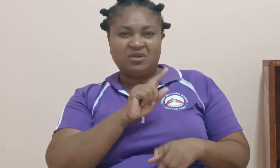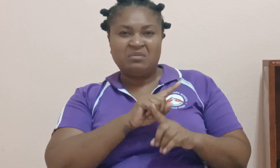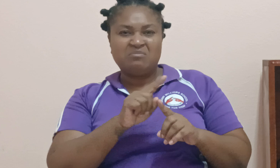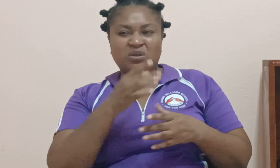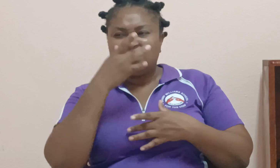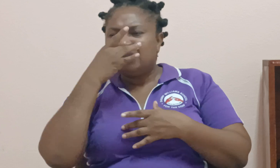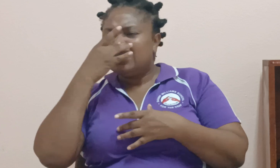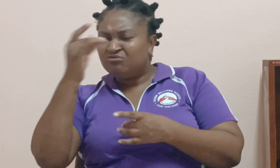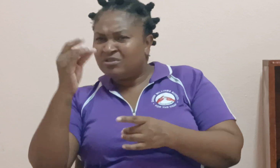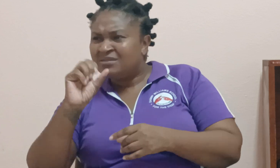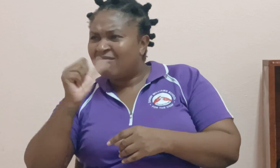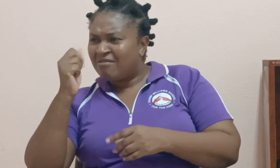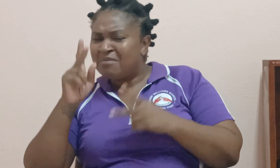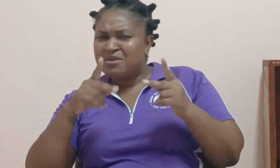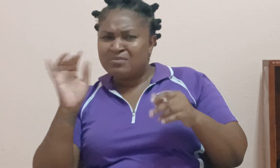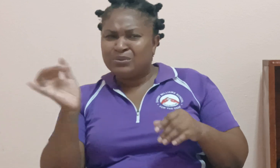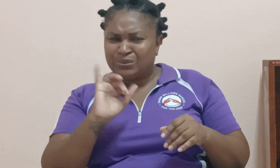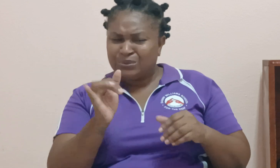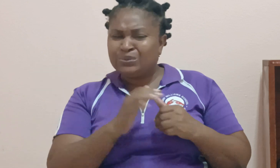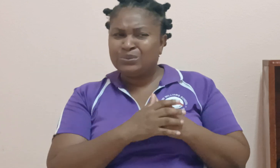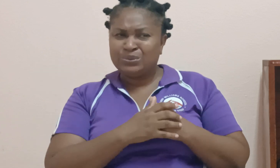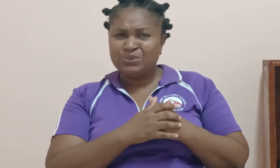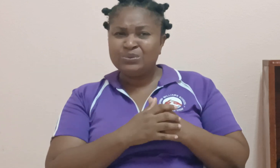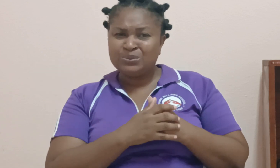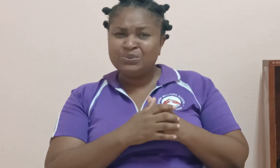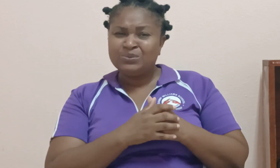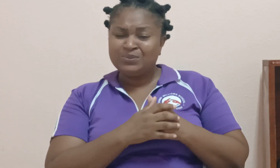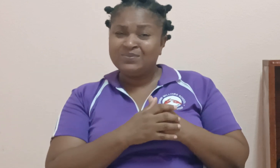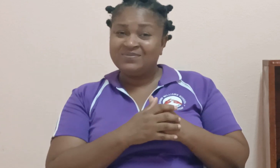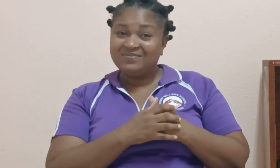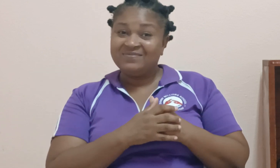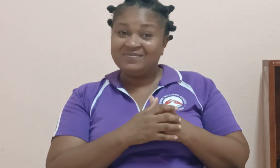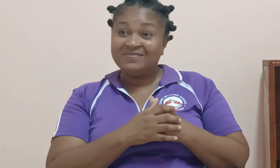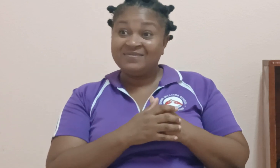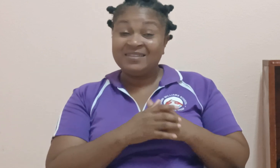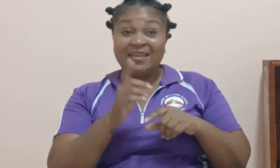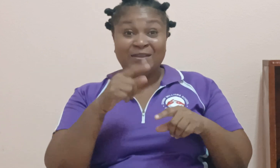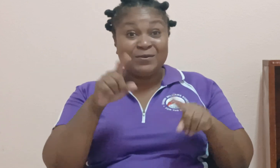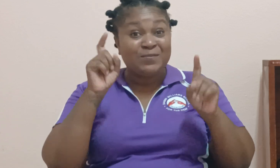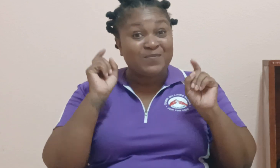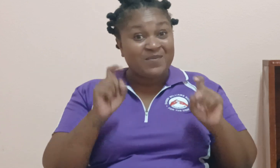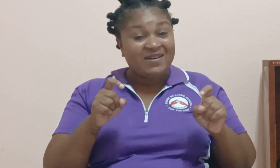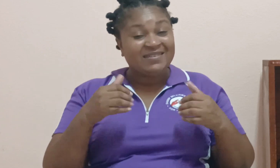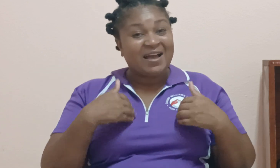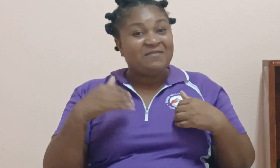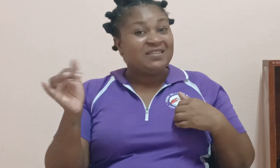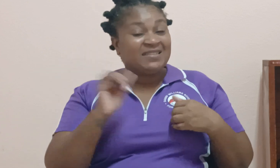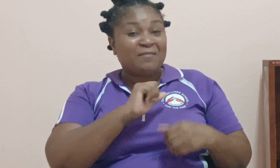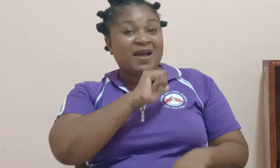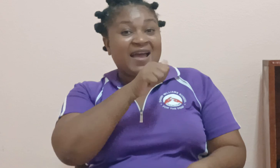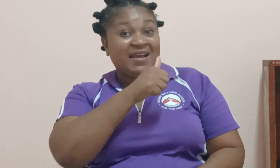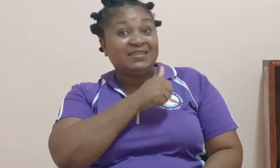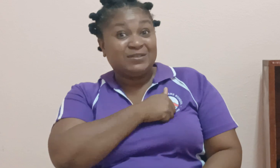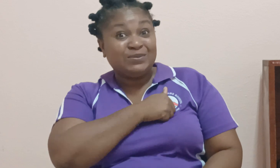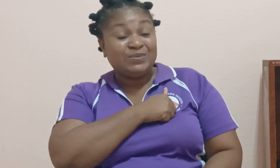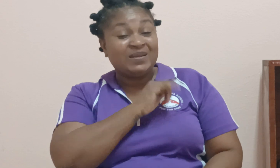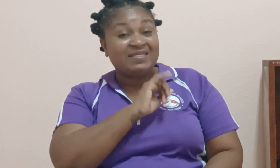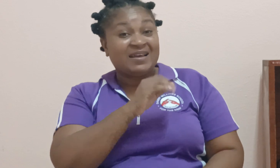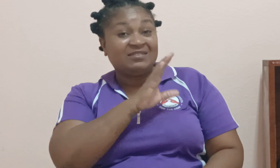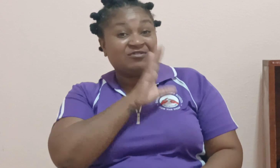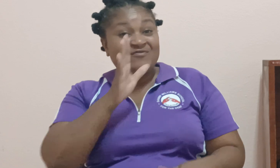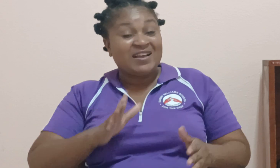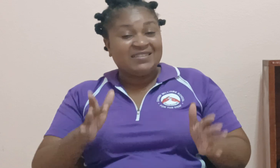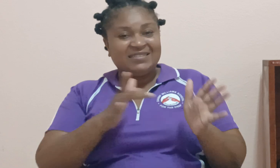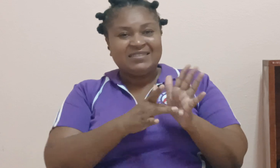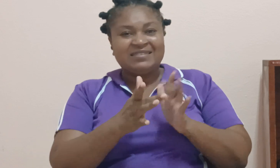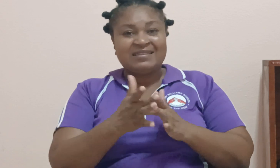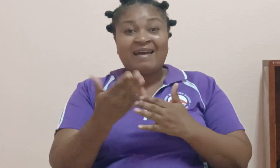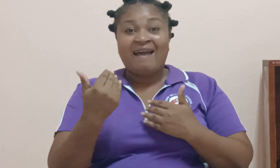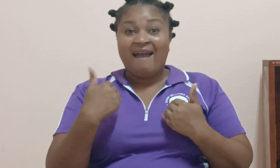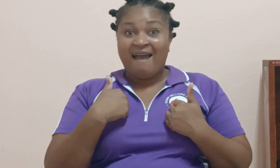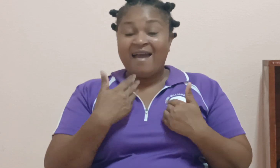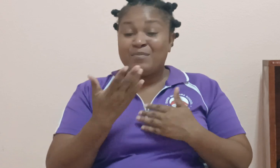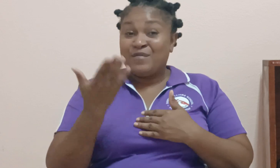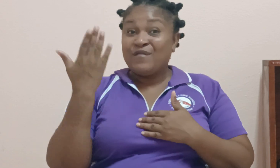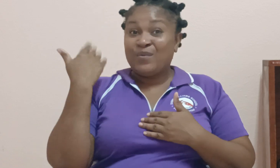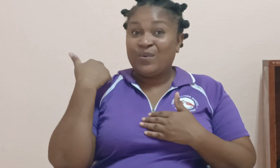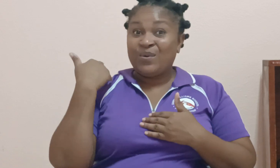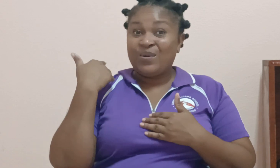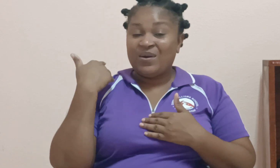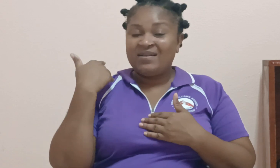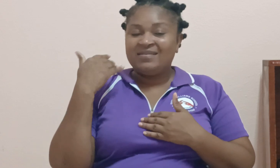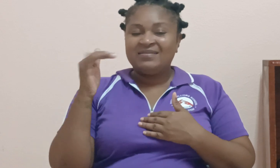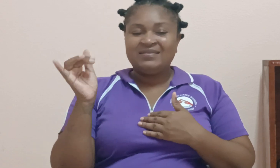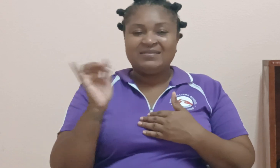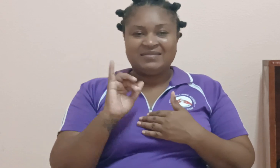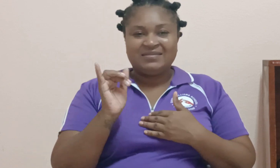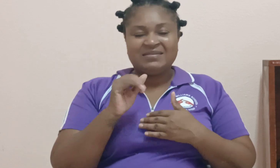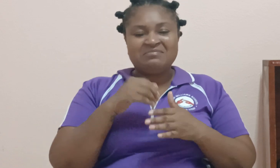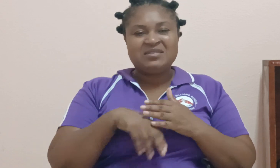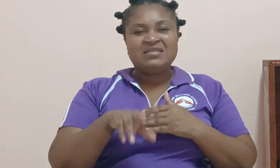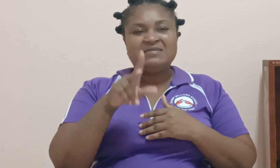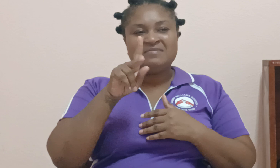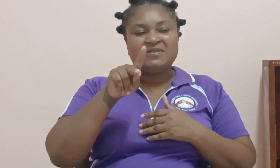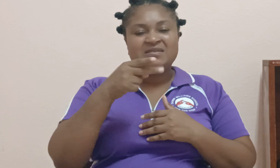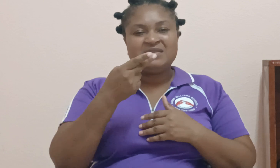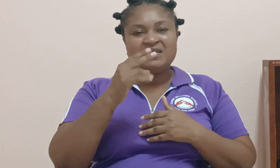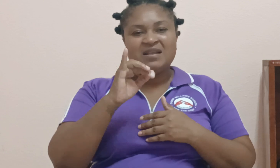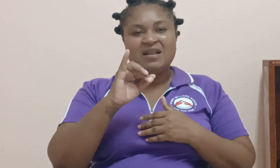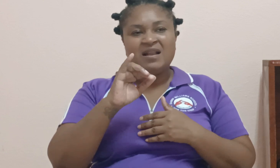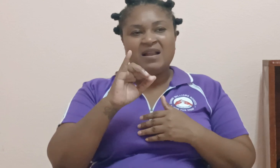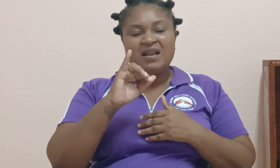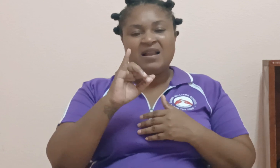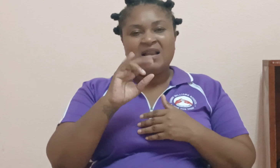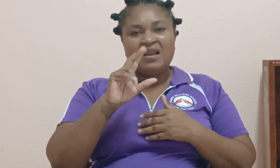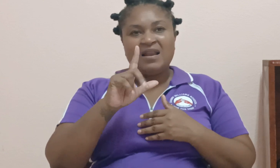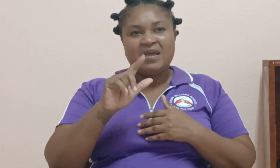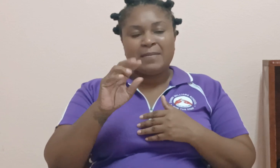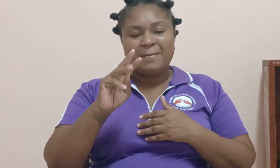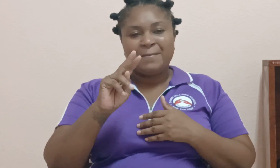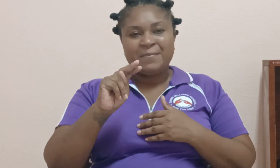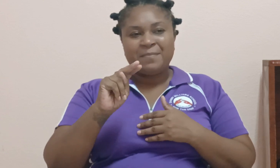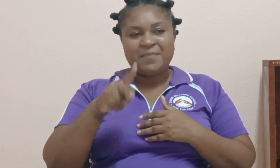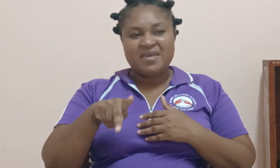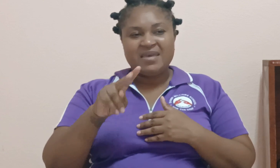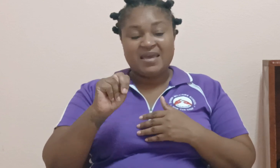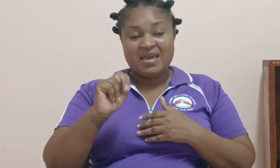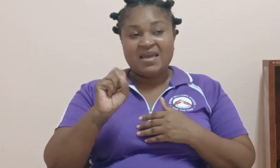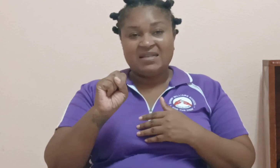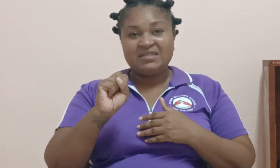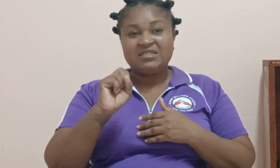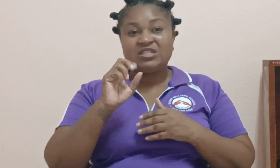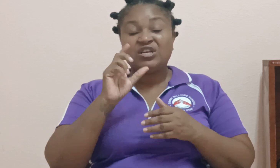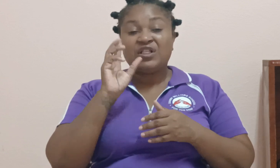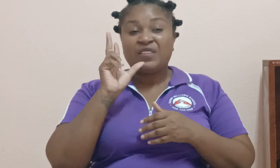in others, too. You must have the same attitude that Christ Jesus had says Philippians 2:3-5.